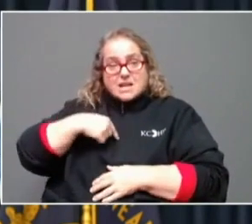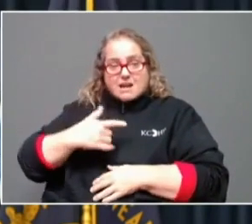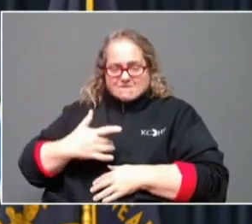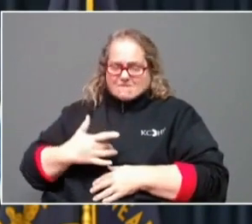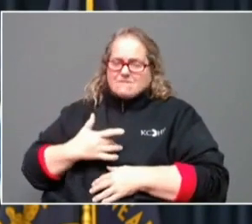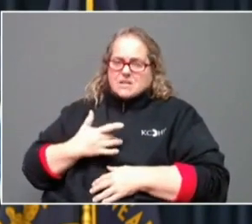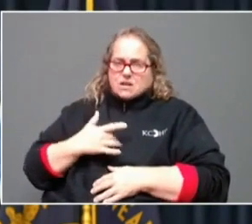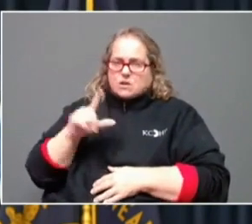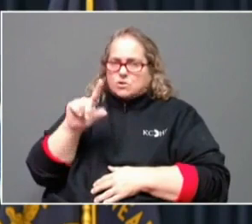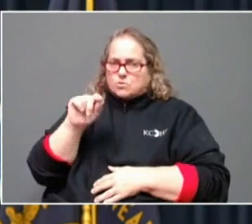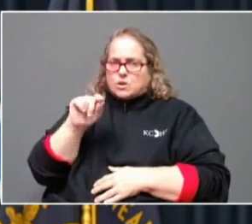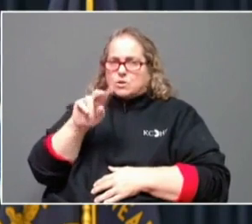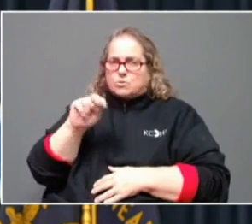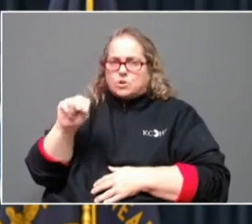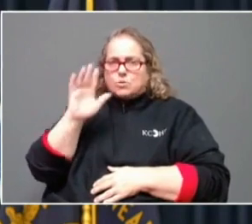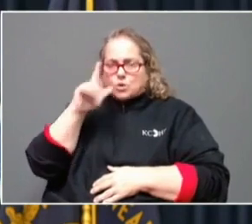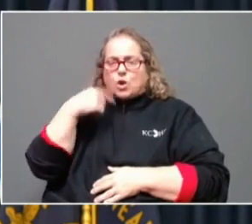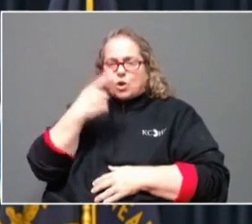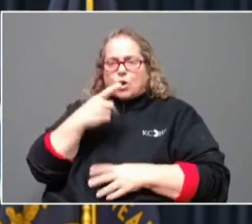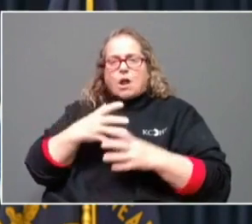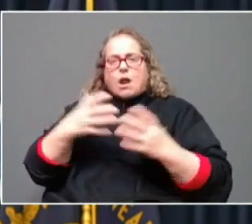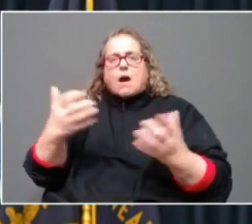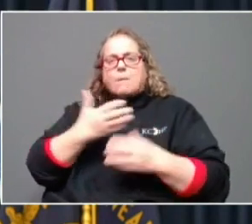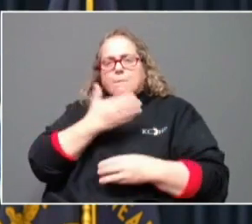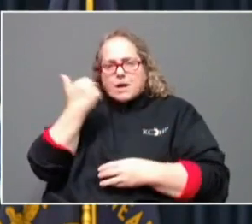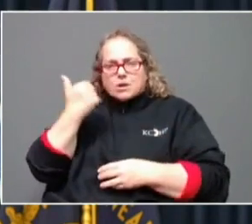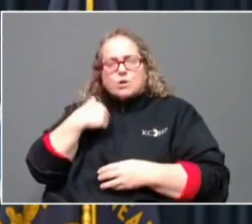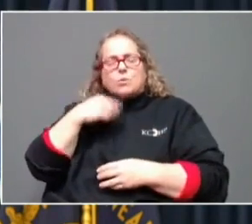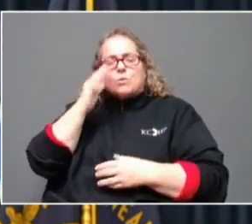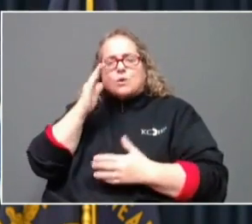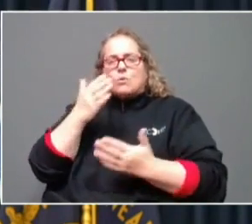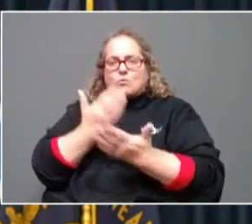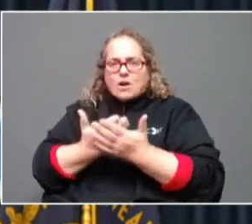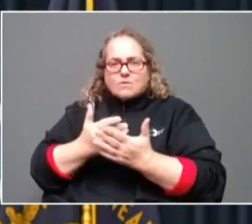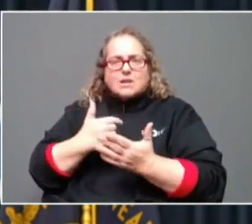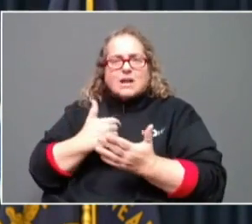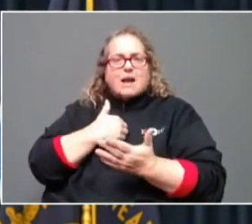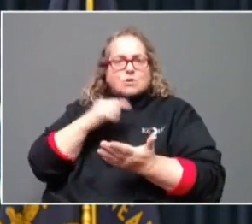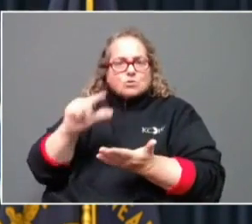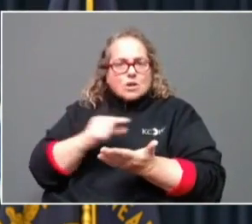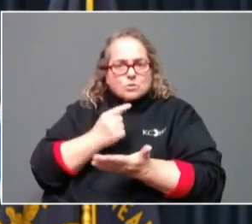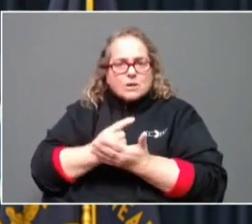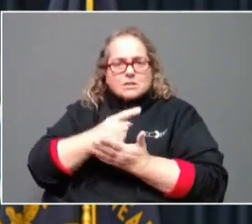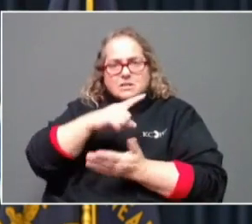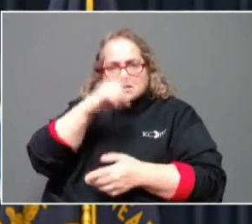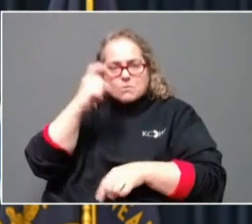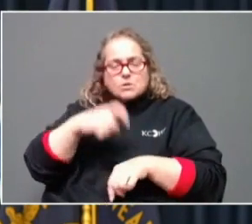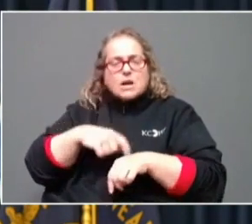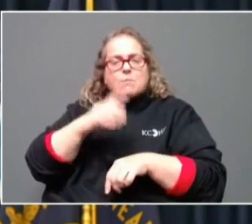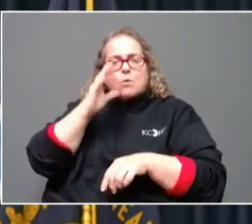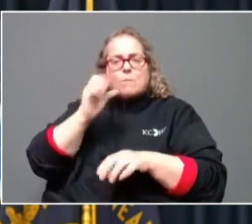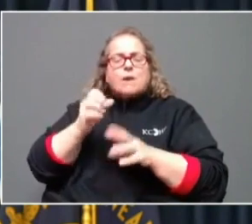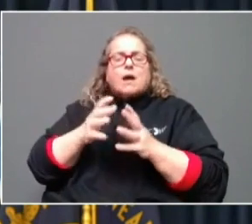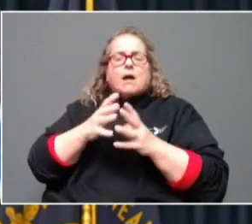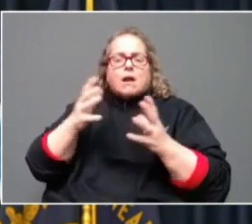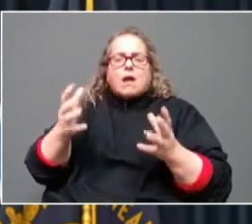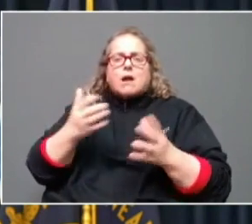is gonna look a lot better and I think we're gonna get to graduations in the summertime and it's gonna be a lot, a lot better. And we're gonna be back to